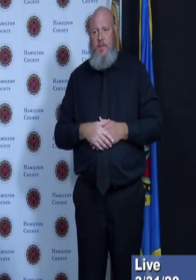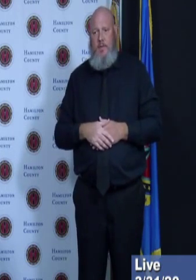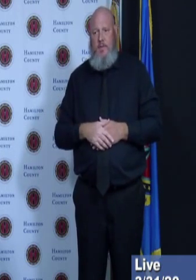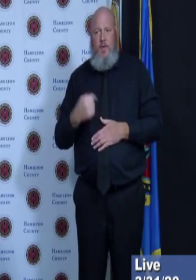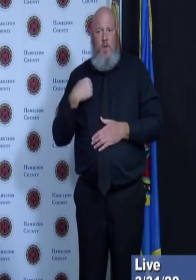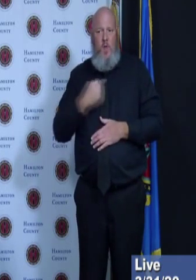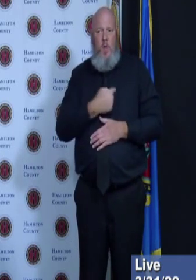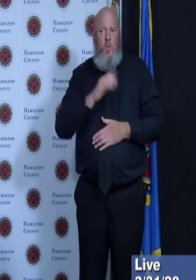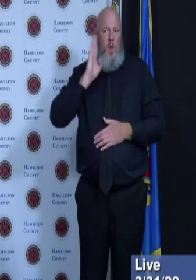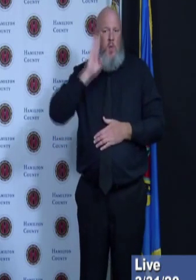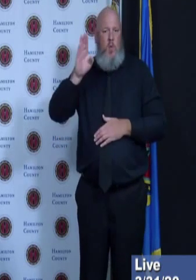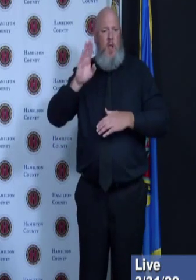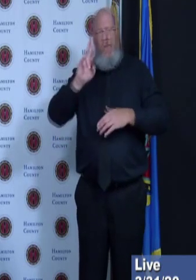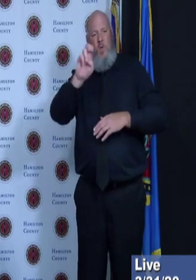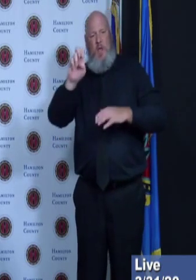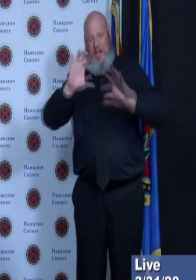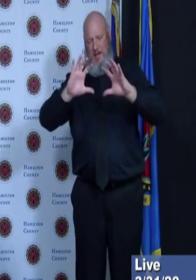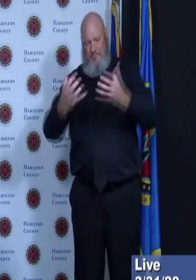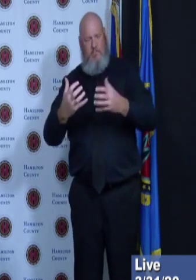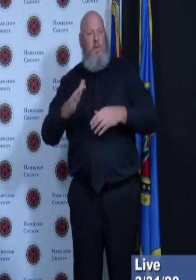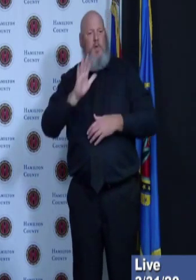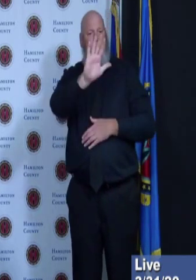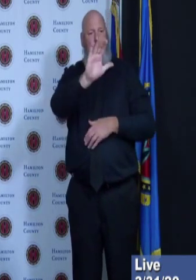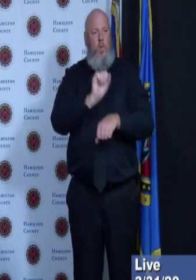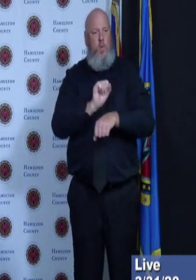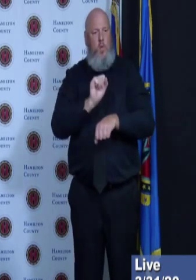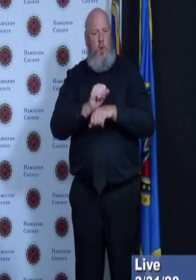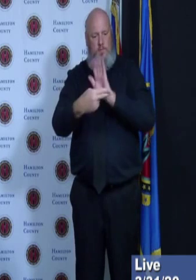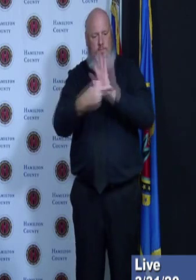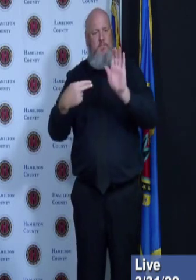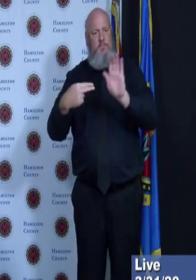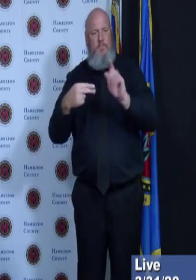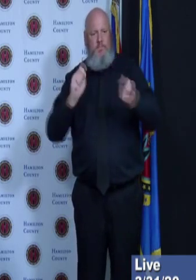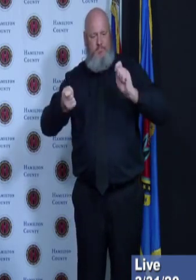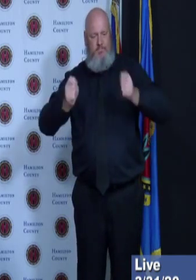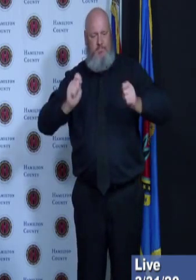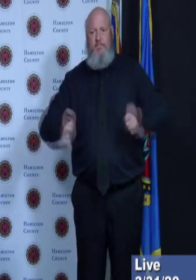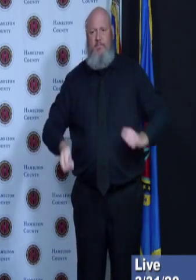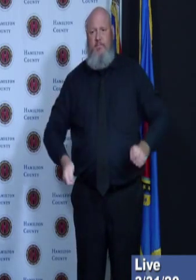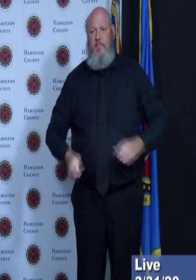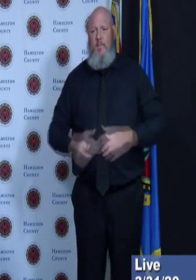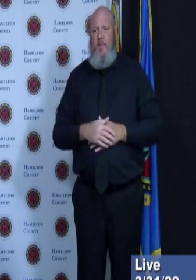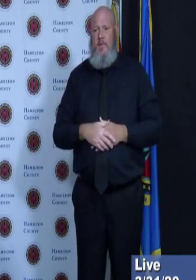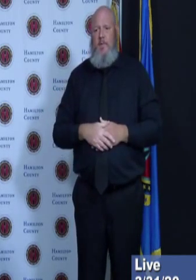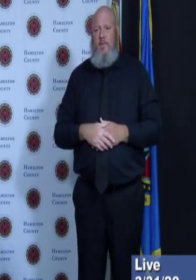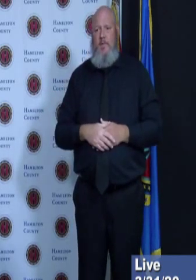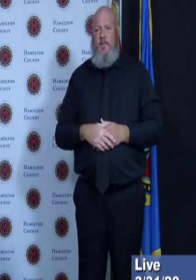situation related to Covid-19 stay home we don't want you to come in we want you